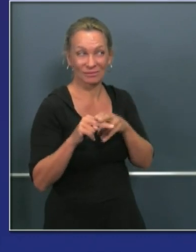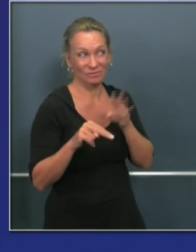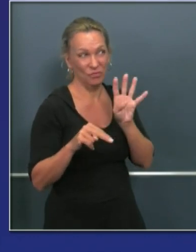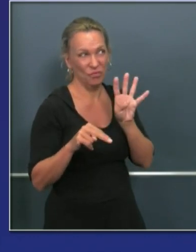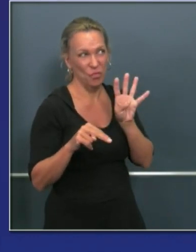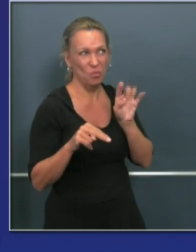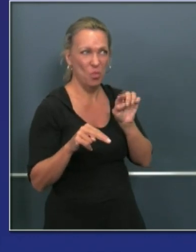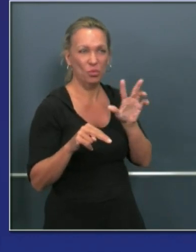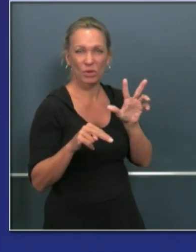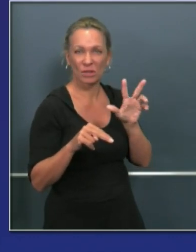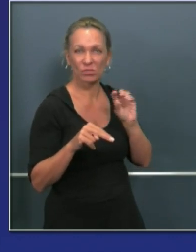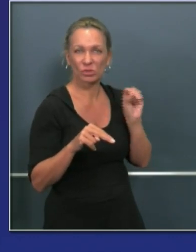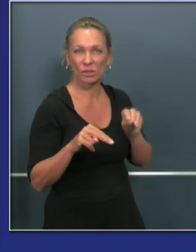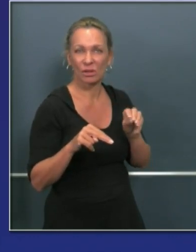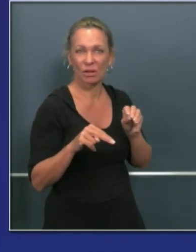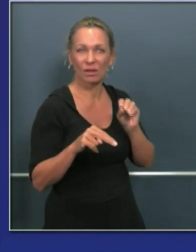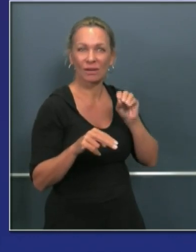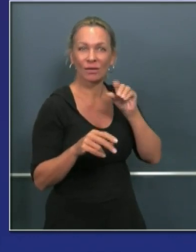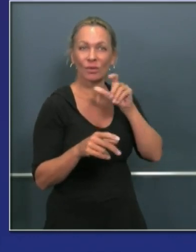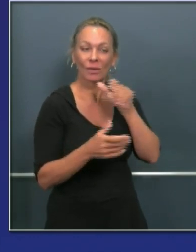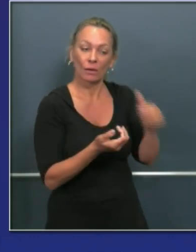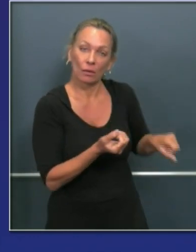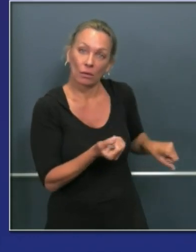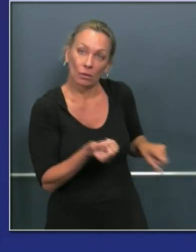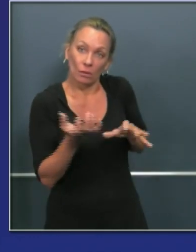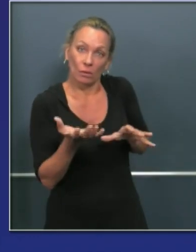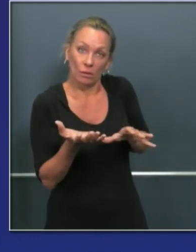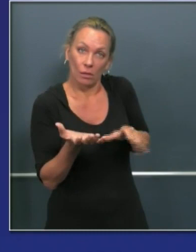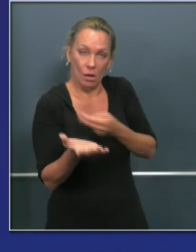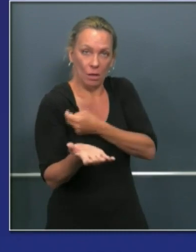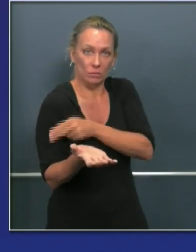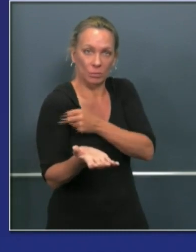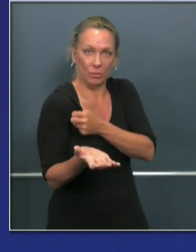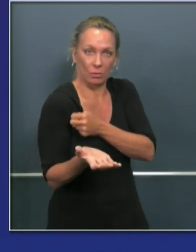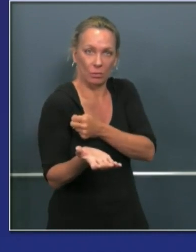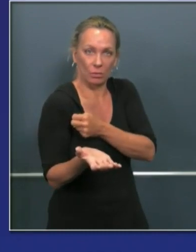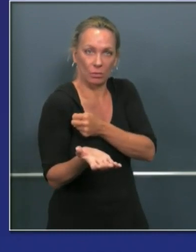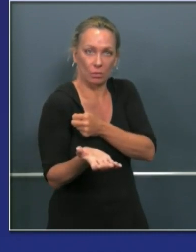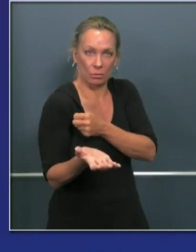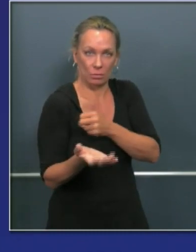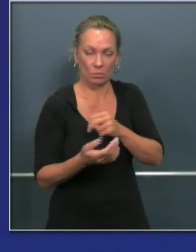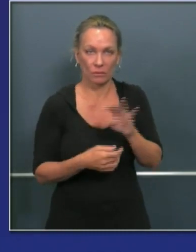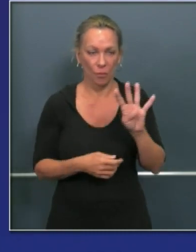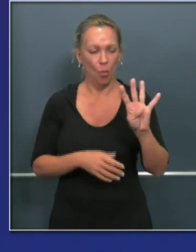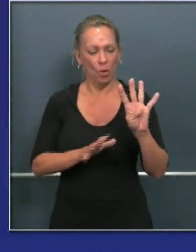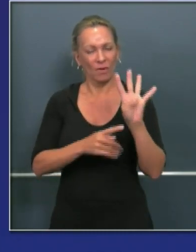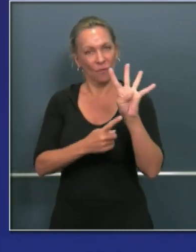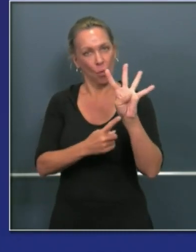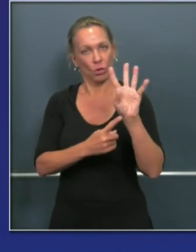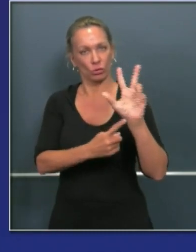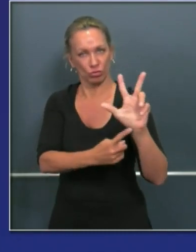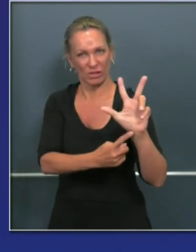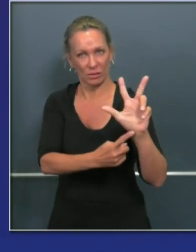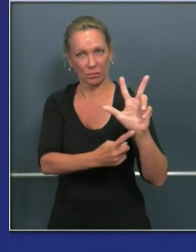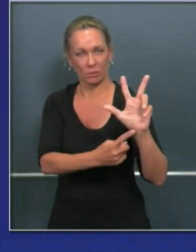INCREASED BY. ROUGHLY 43%. 43%. IN THE LAST 2 WEEKS. WE'LL SEE THOUGH HERE IN TERMS OF OUR TOTAL CAPACITY AS THE